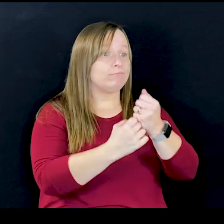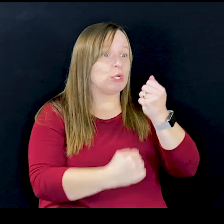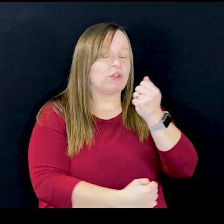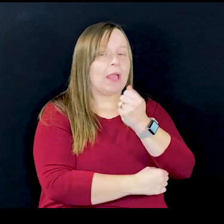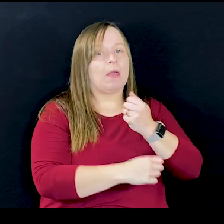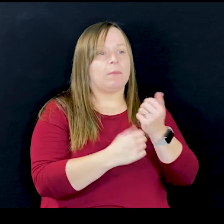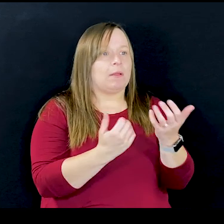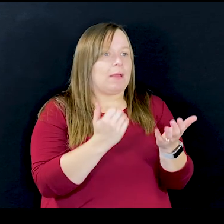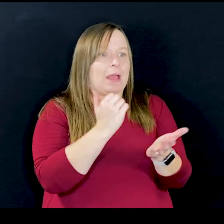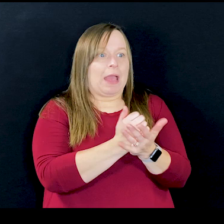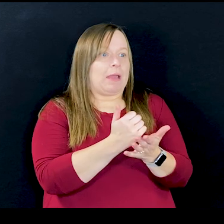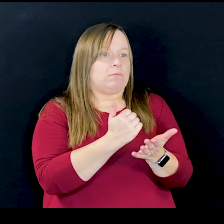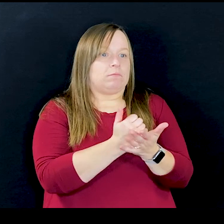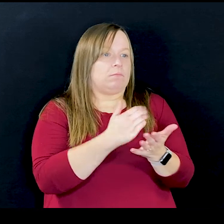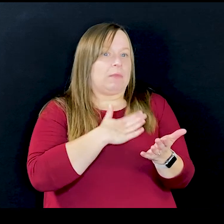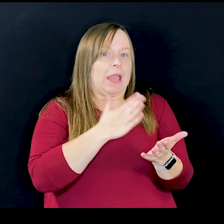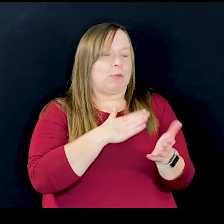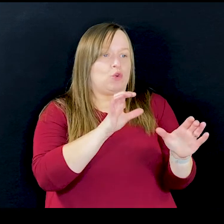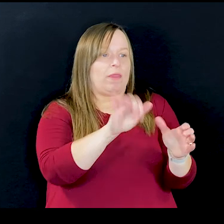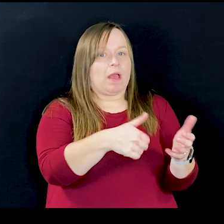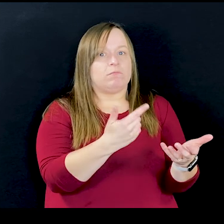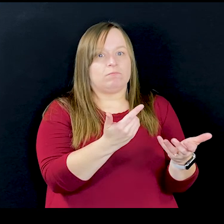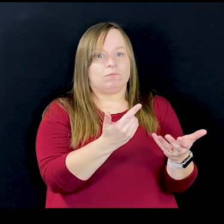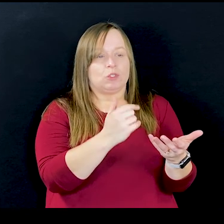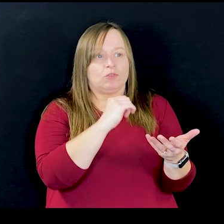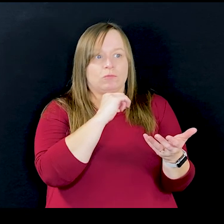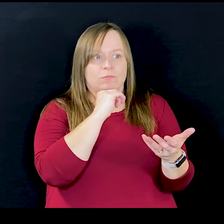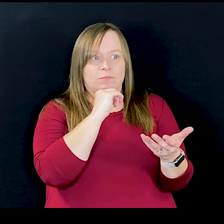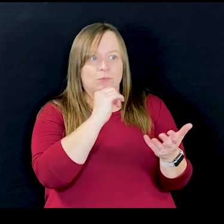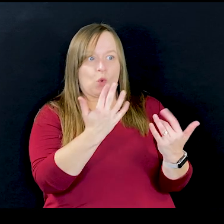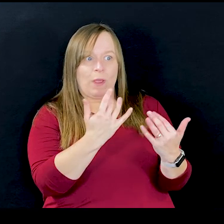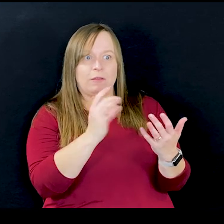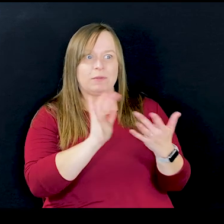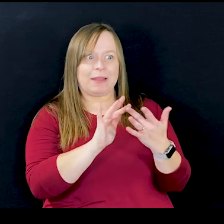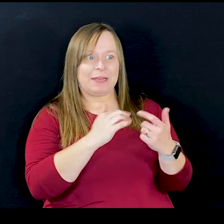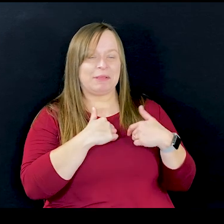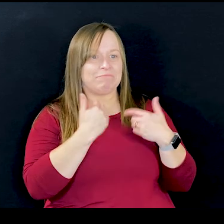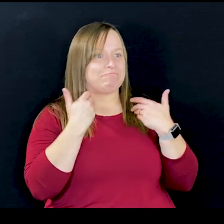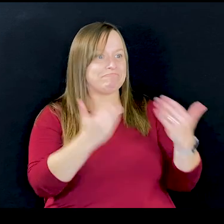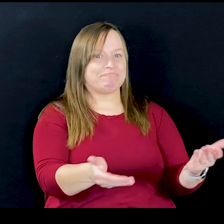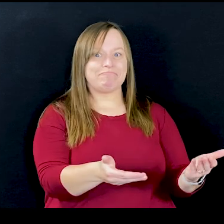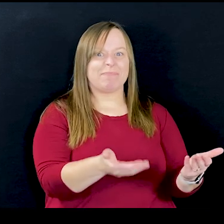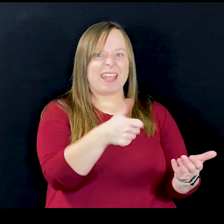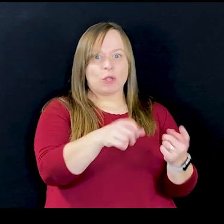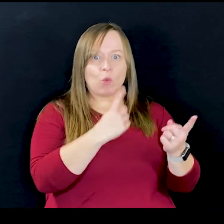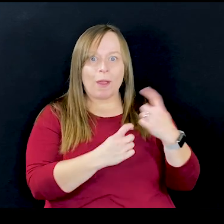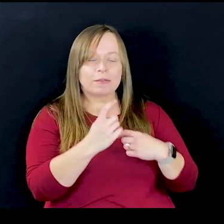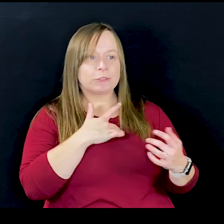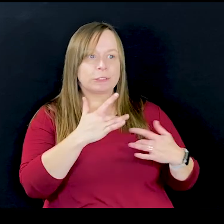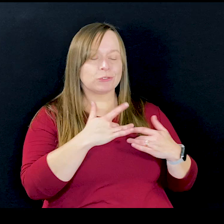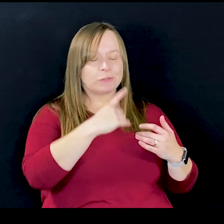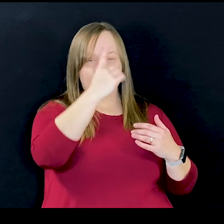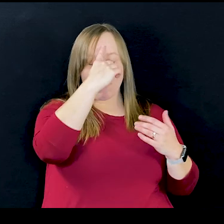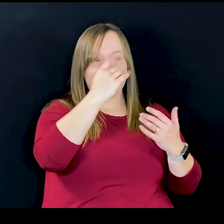but I'd be happy to do so. Don't hesitate to reach out to me if there's any questions.